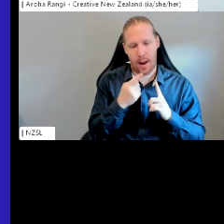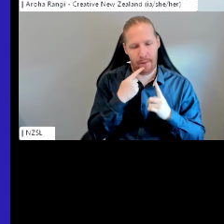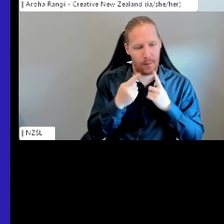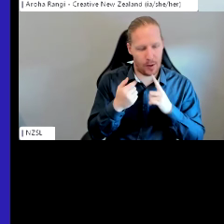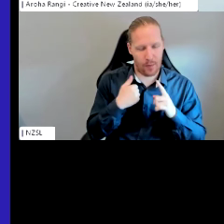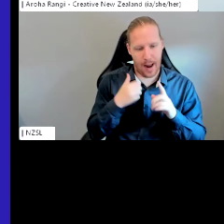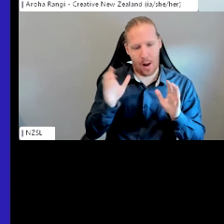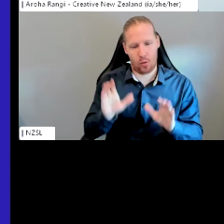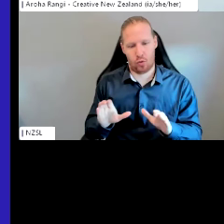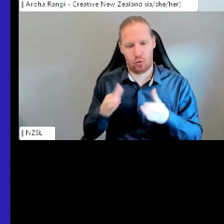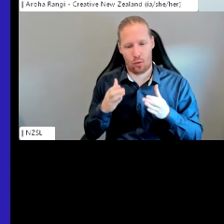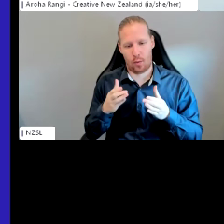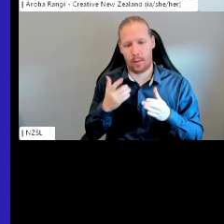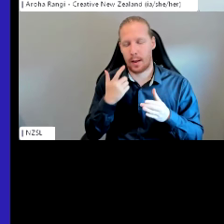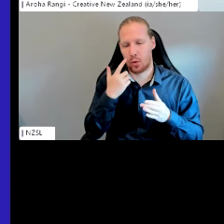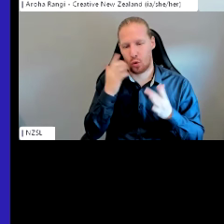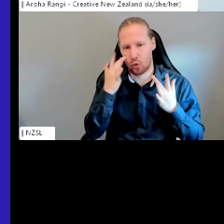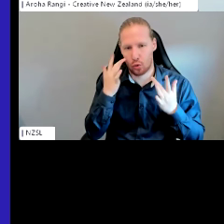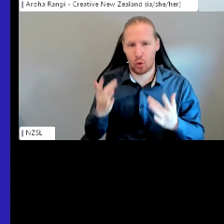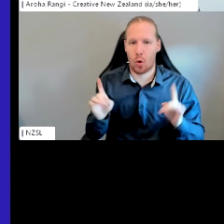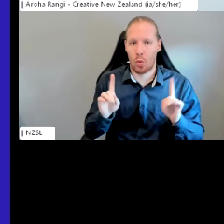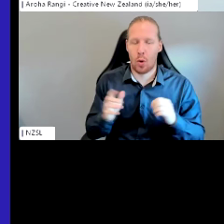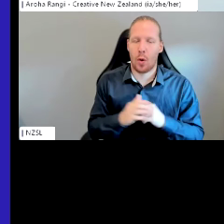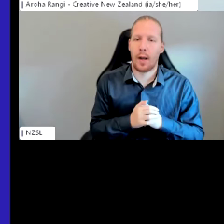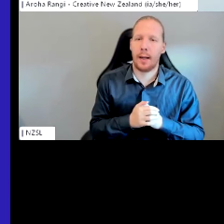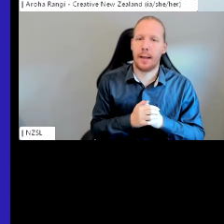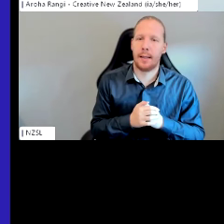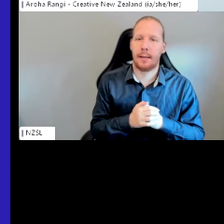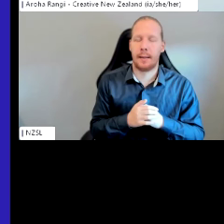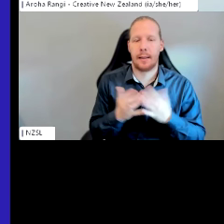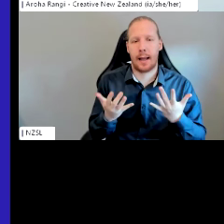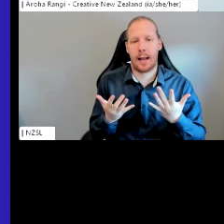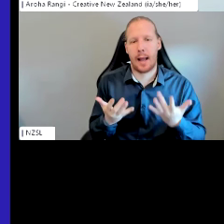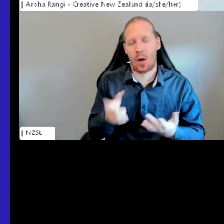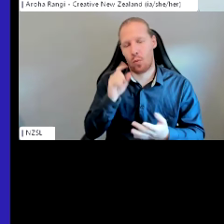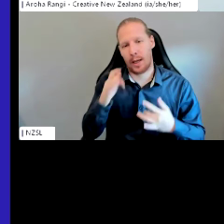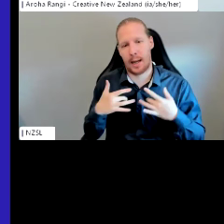to feel welcome in art spaces has less to do with marketing and communications or show content but